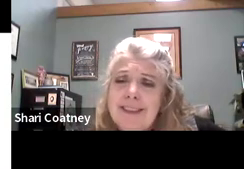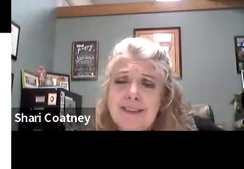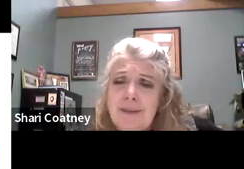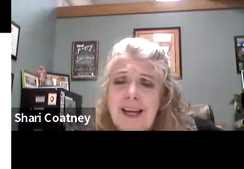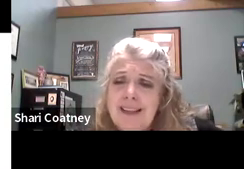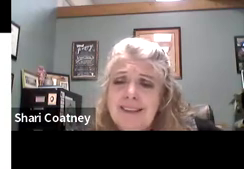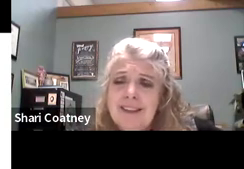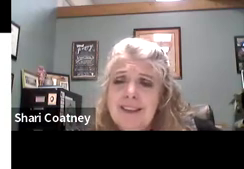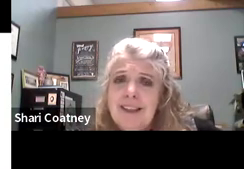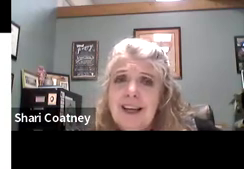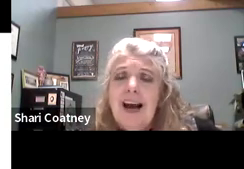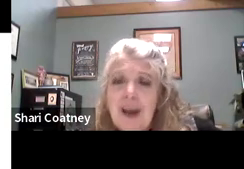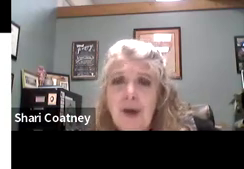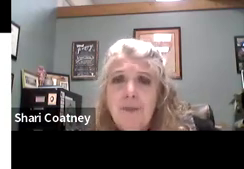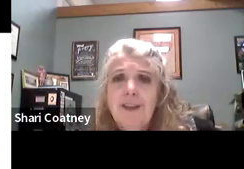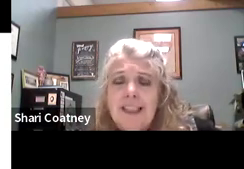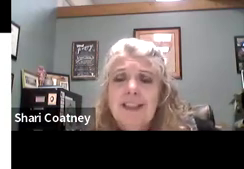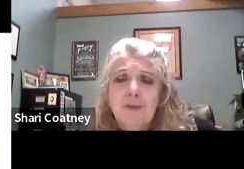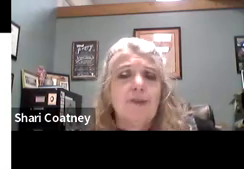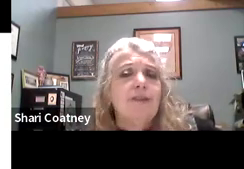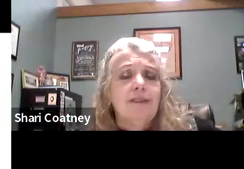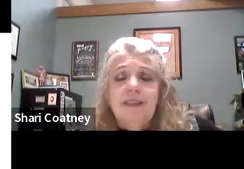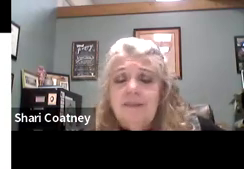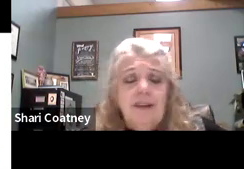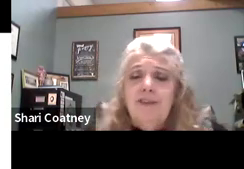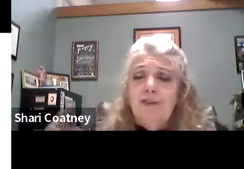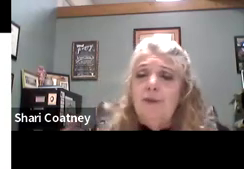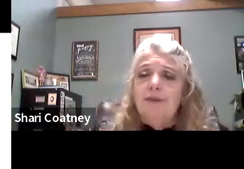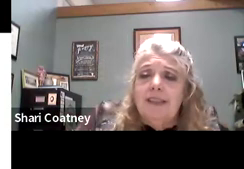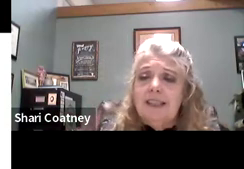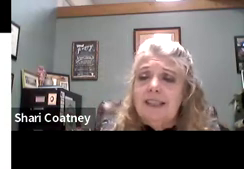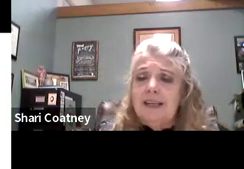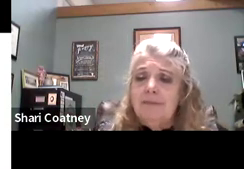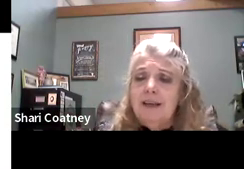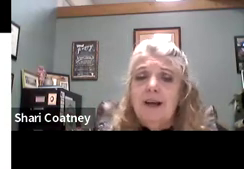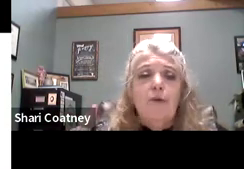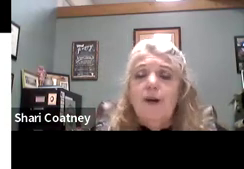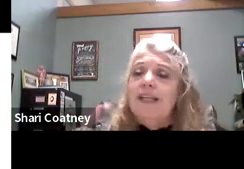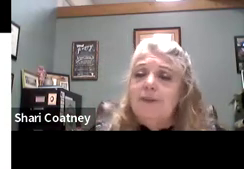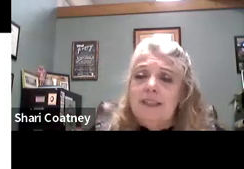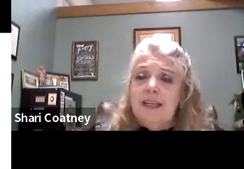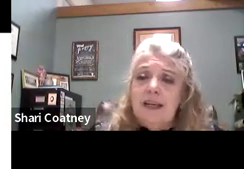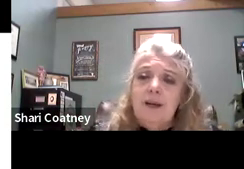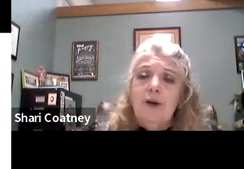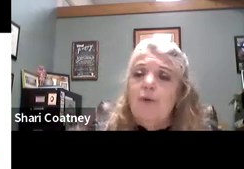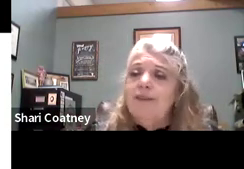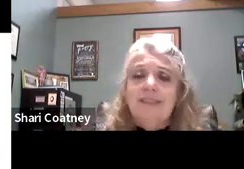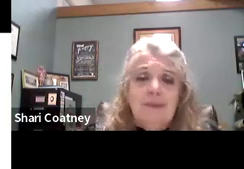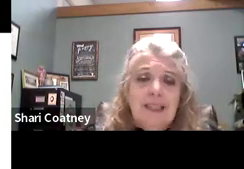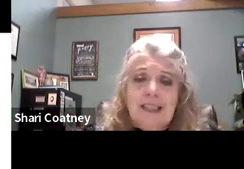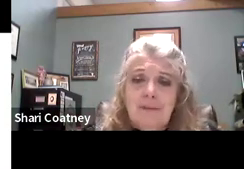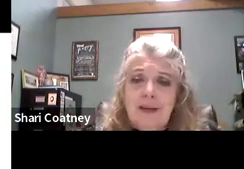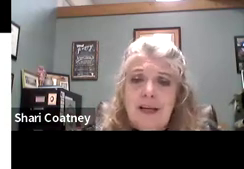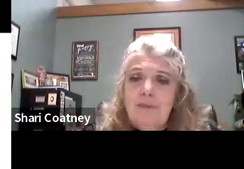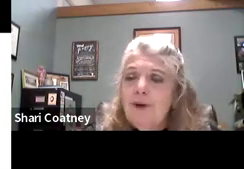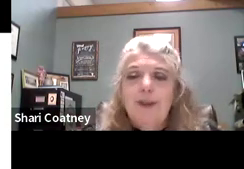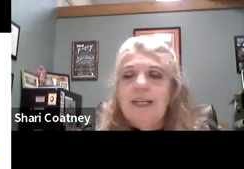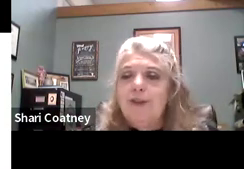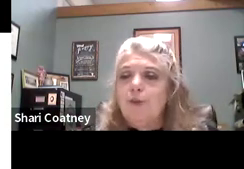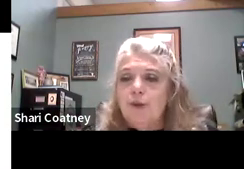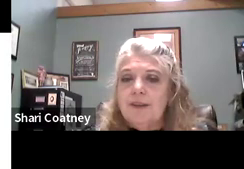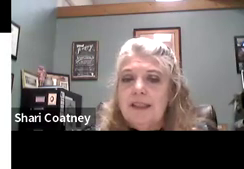Go change the world today.